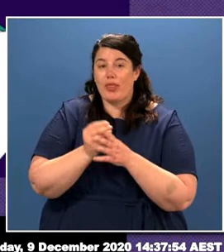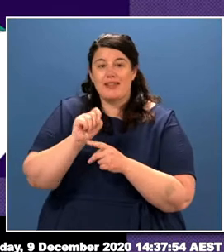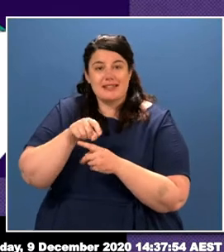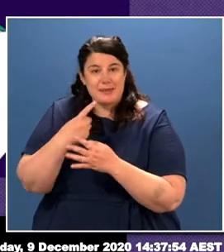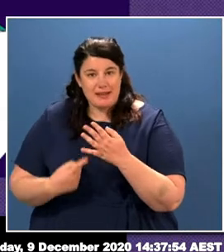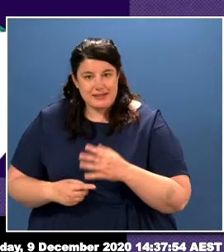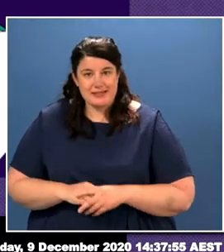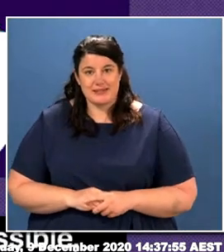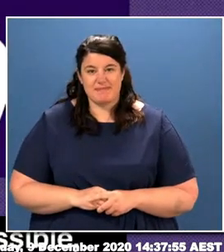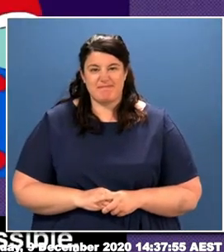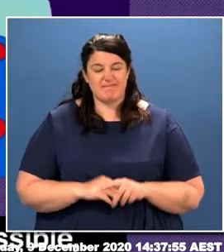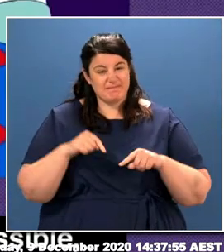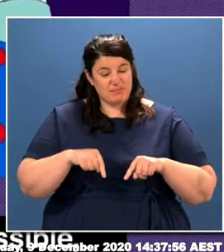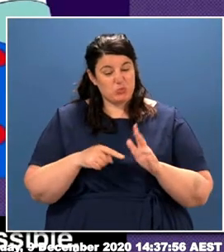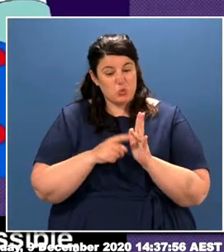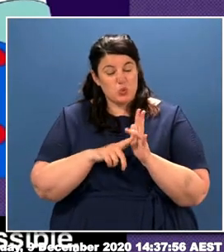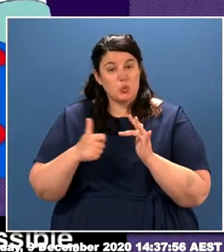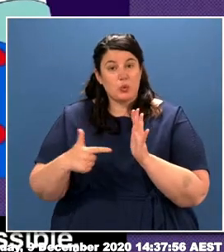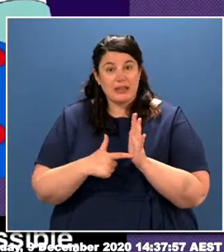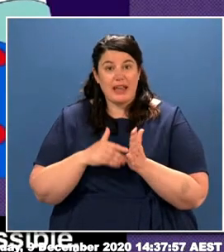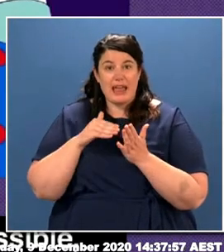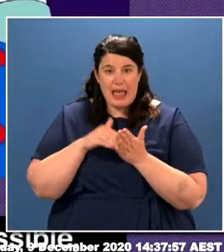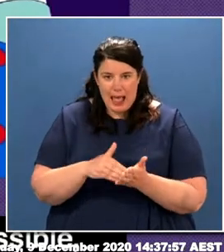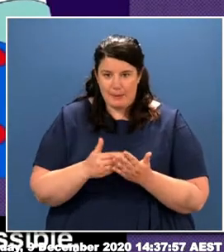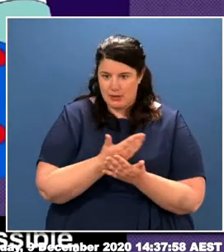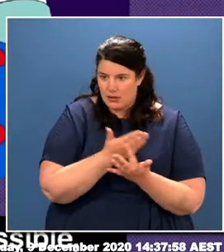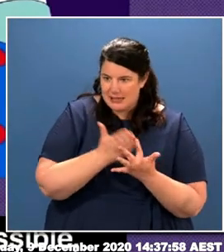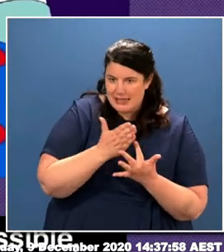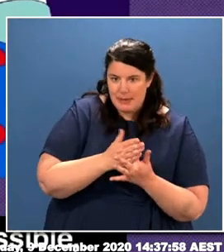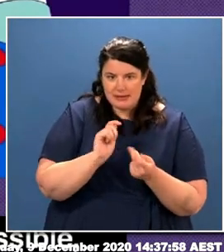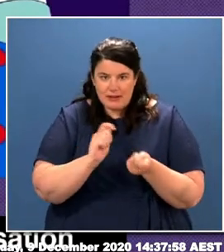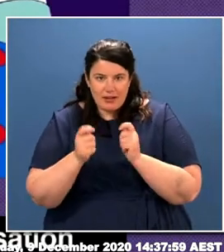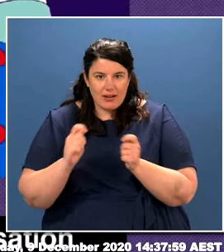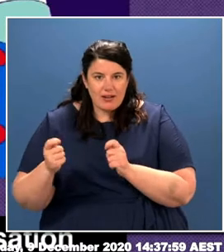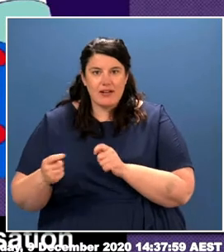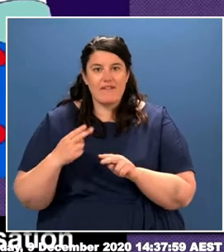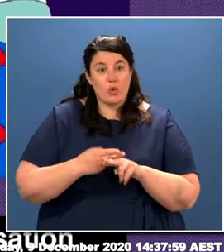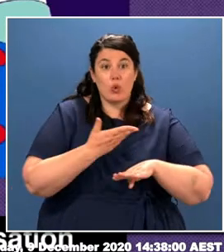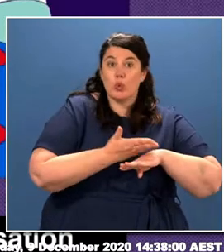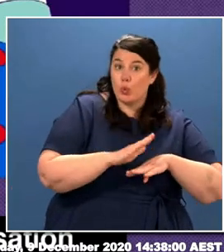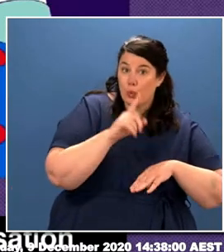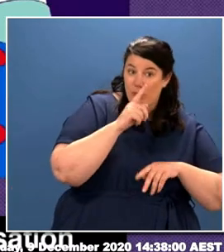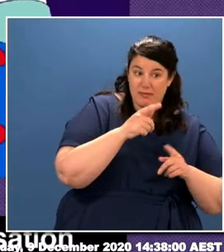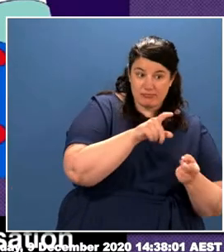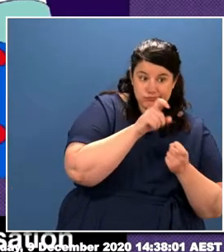The Employable Q toolkit makes accessibility accessible for new and existing employees within your organization,